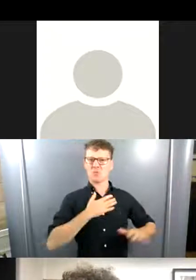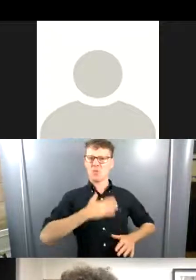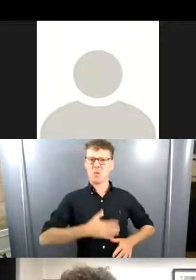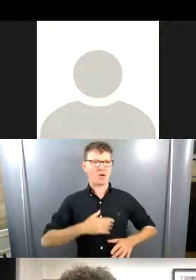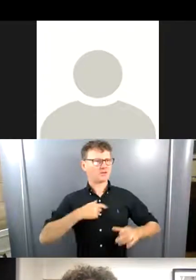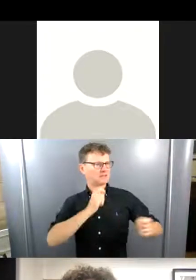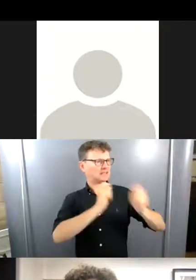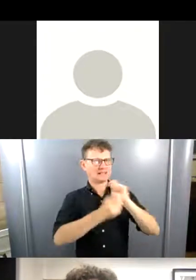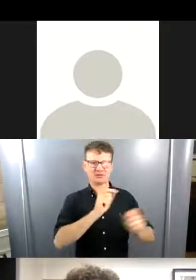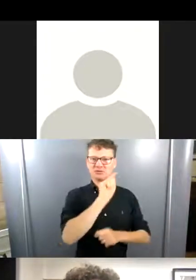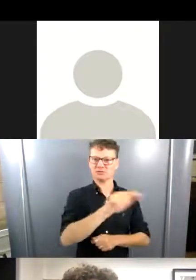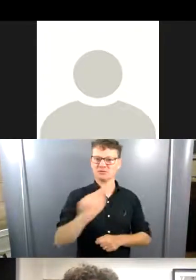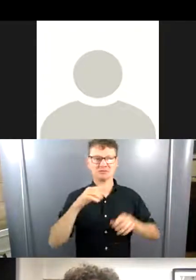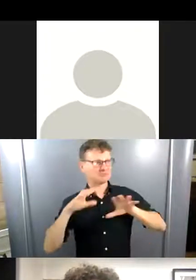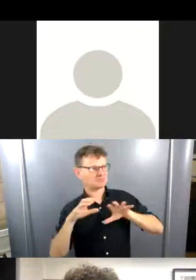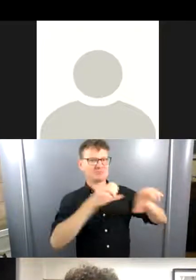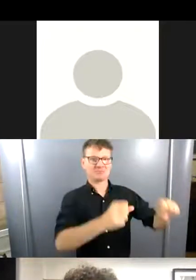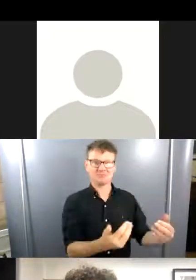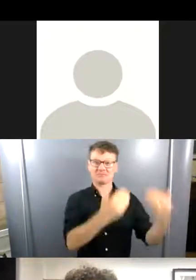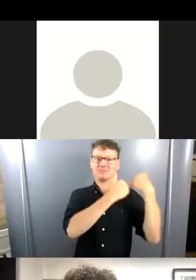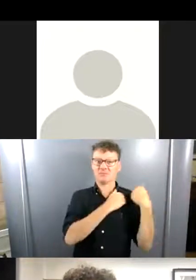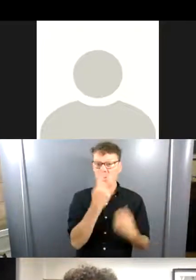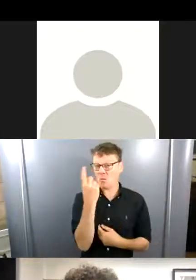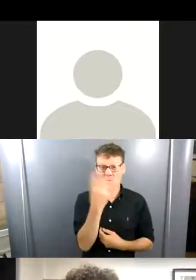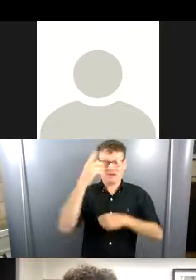she took over that role and that's the only time she did it the other interviews were